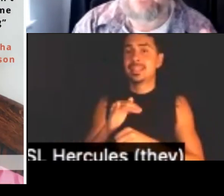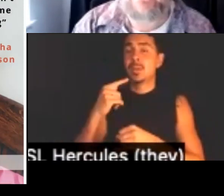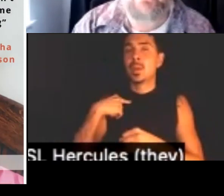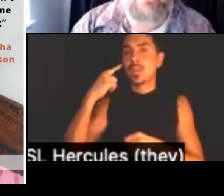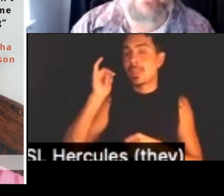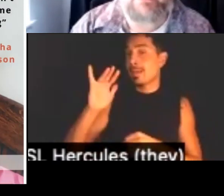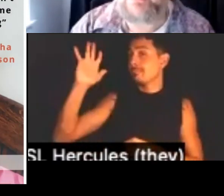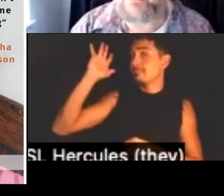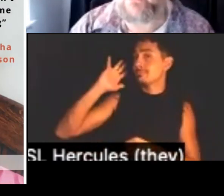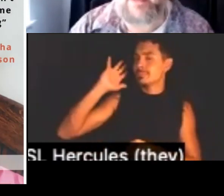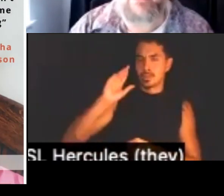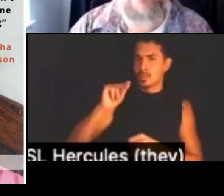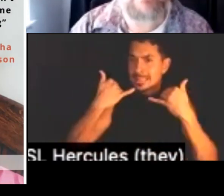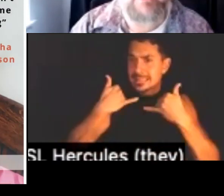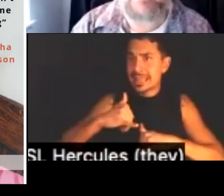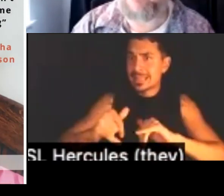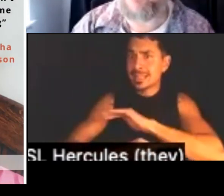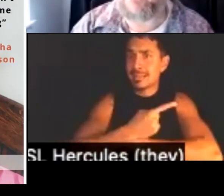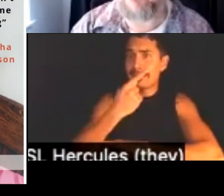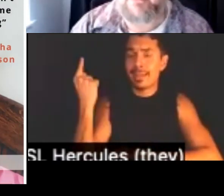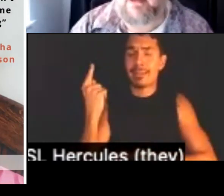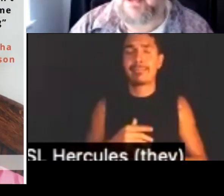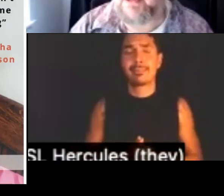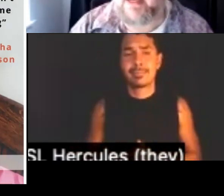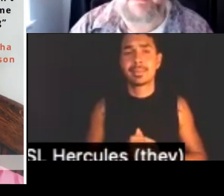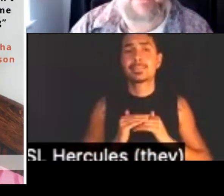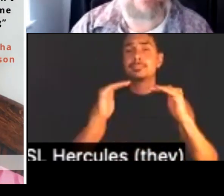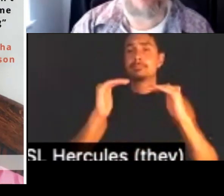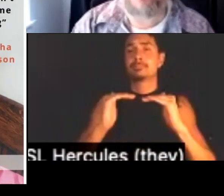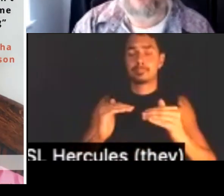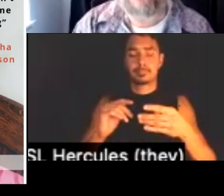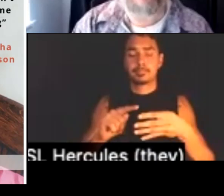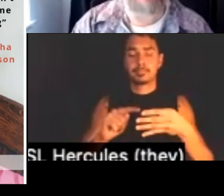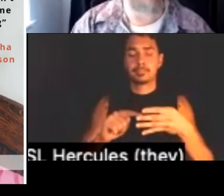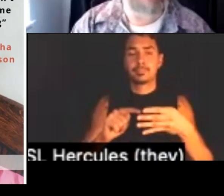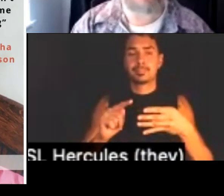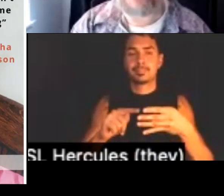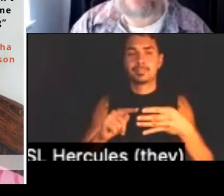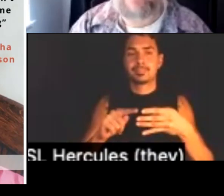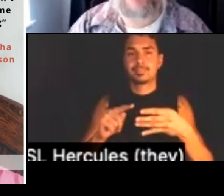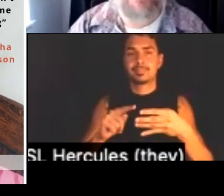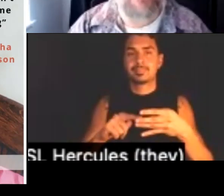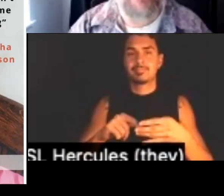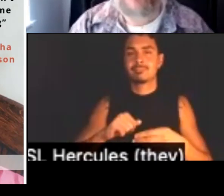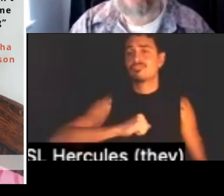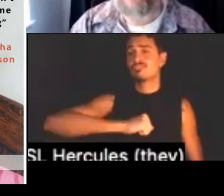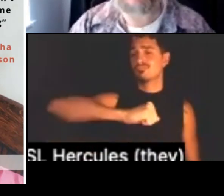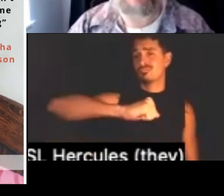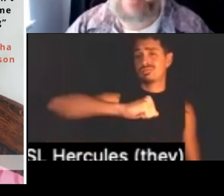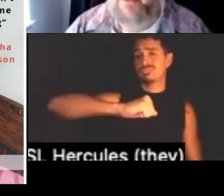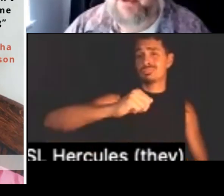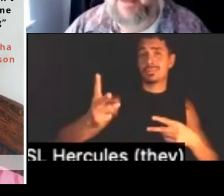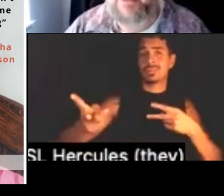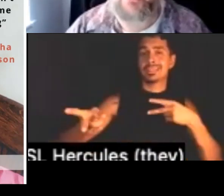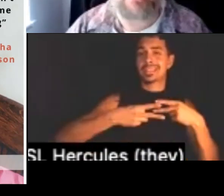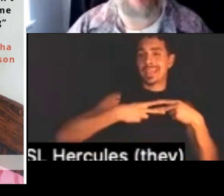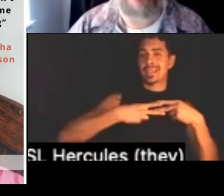There's historical issues around gatekeeping and pathologizing of you know, folks used to have to want to be heterosexual